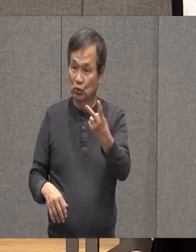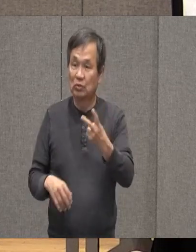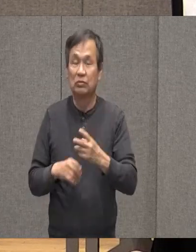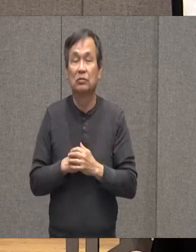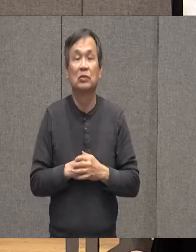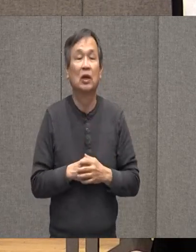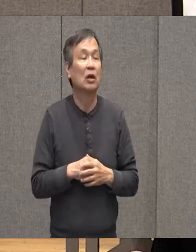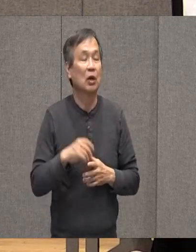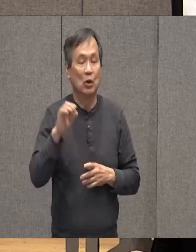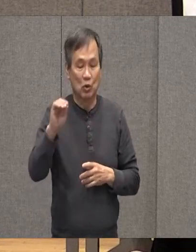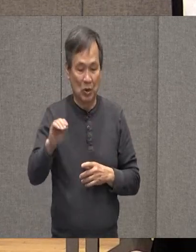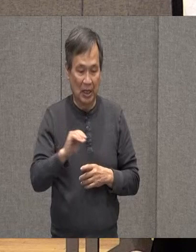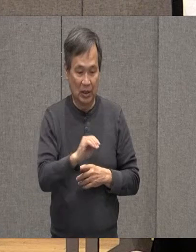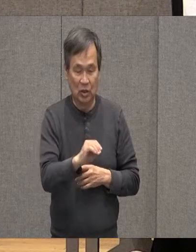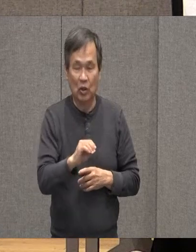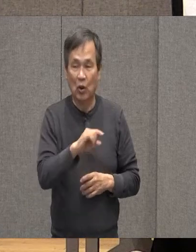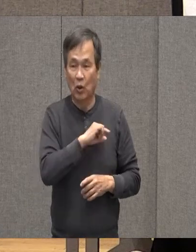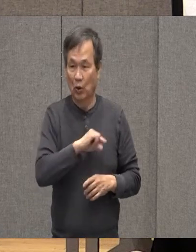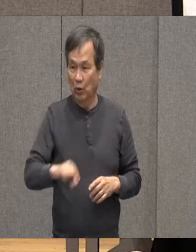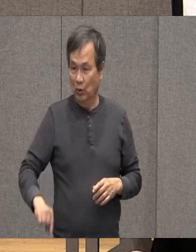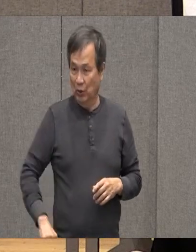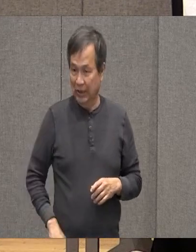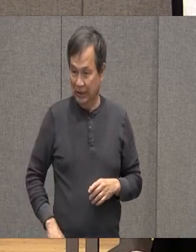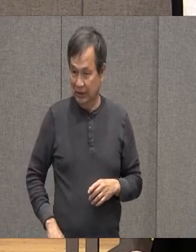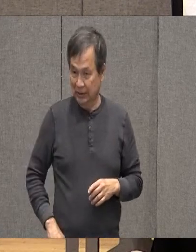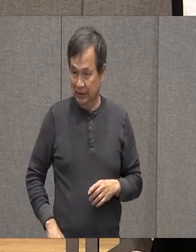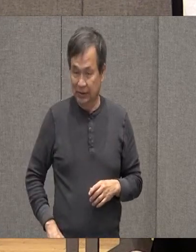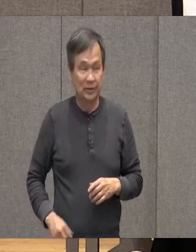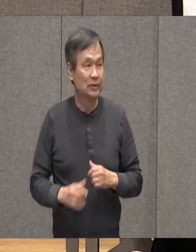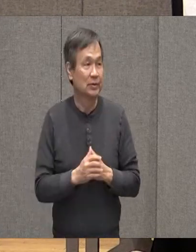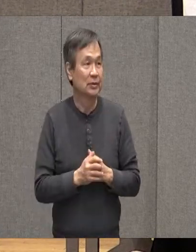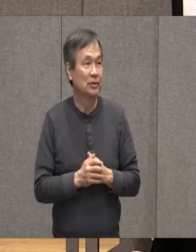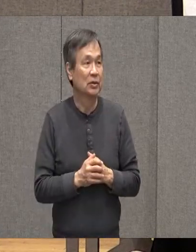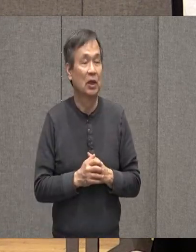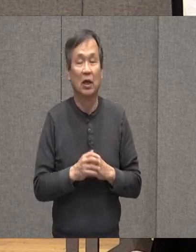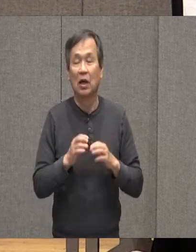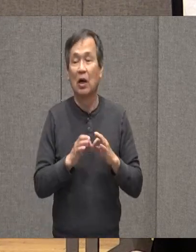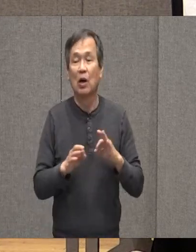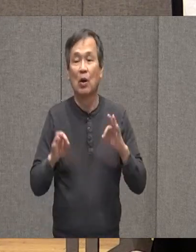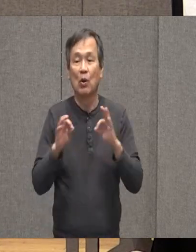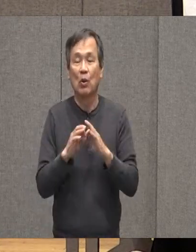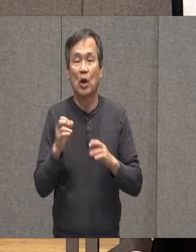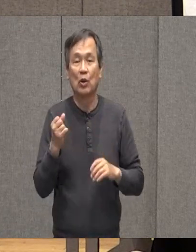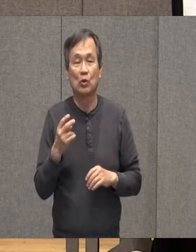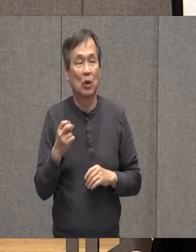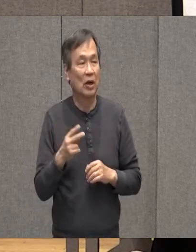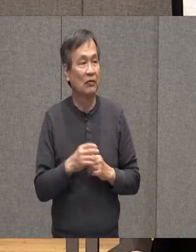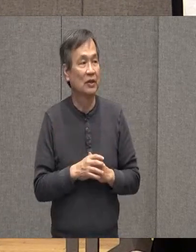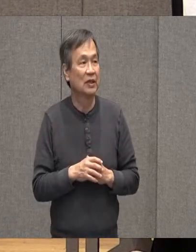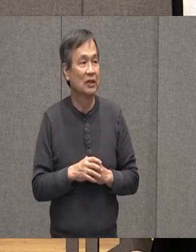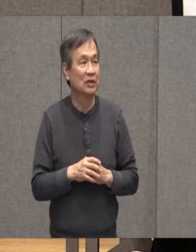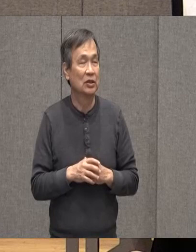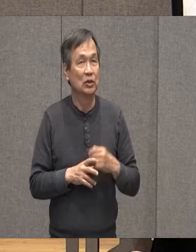I landed on a queen, a queen is worth 12 and I have a two.